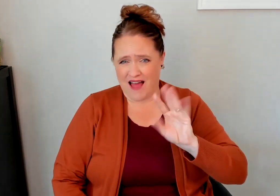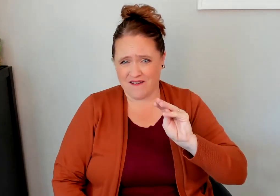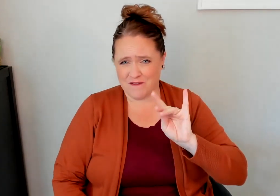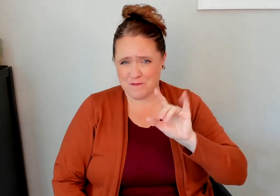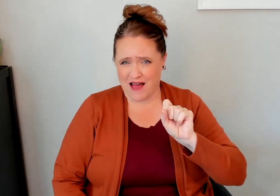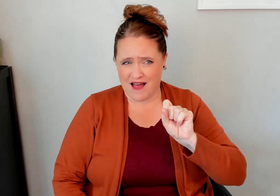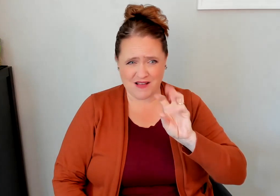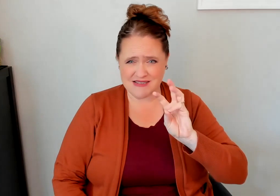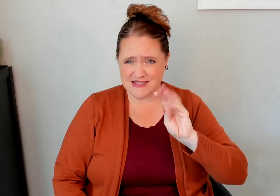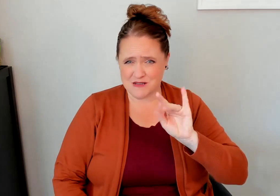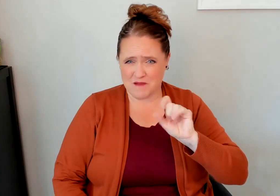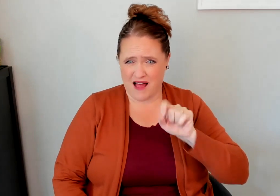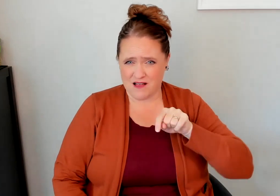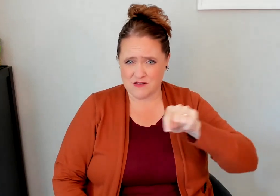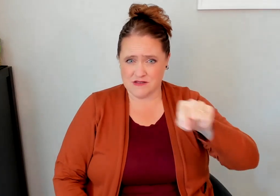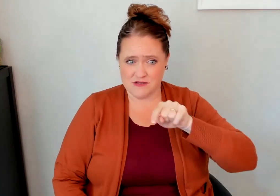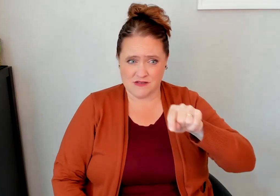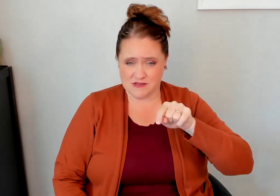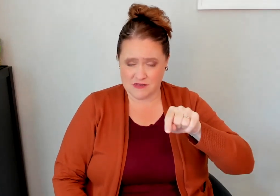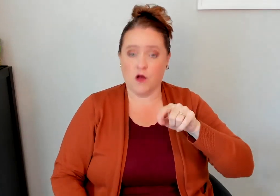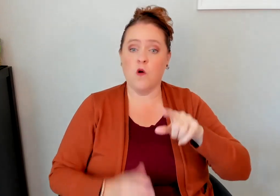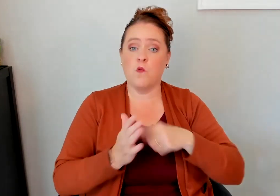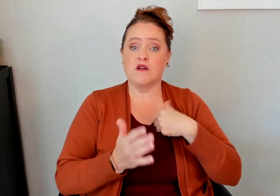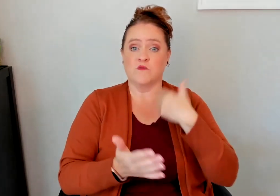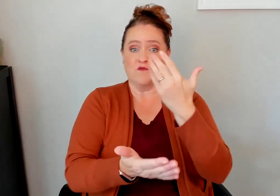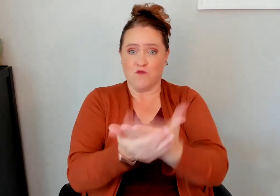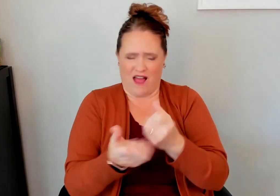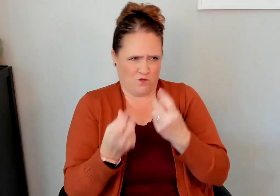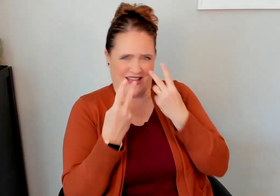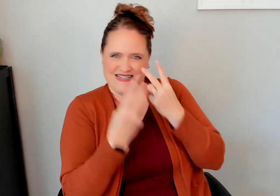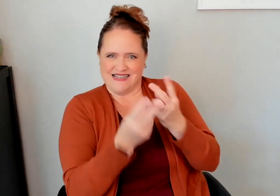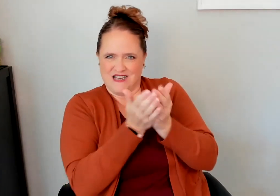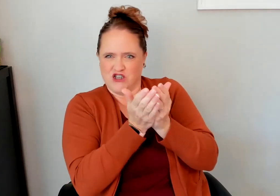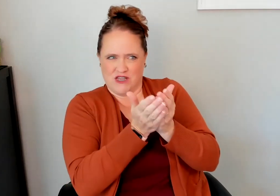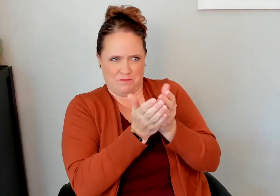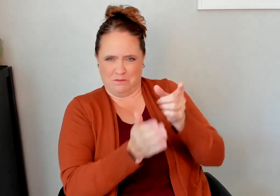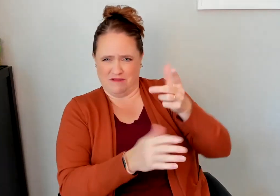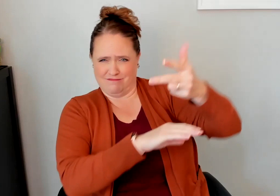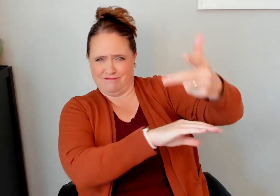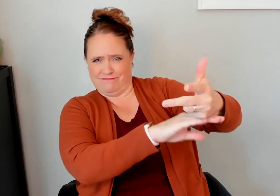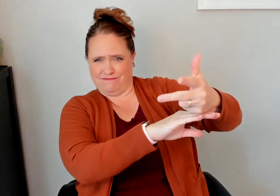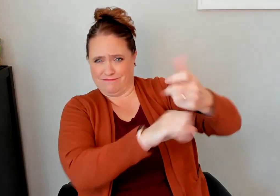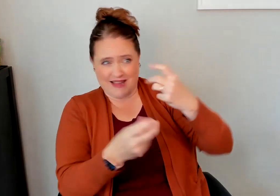miles from the port to get to maya chan. when we were at maya chan we could see the ship all day,